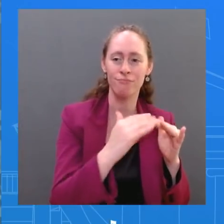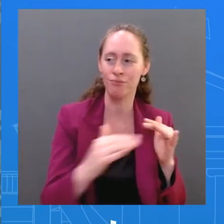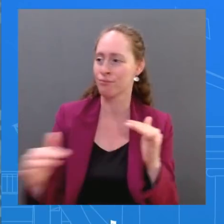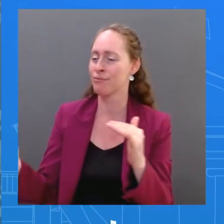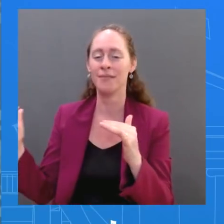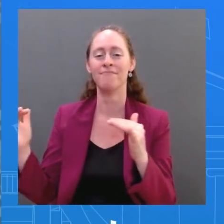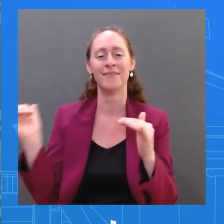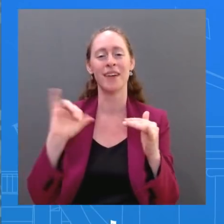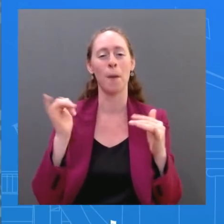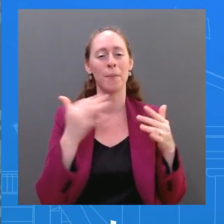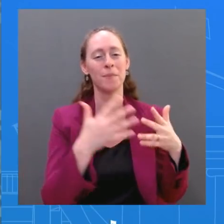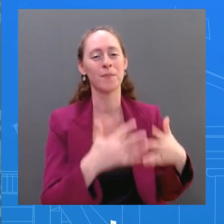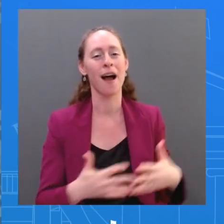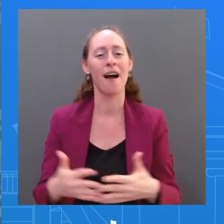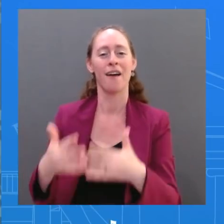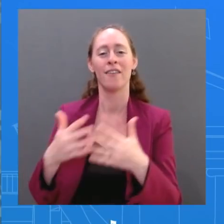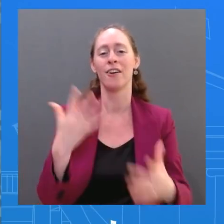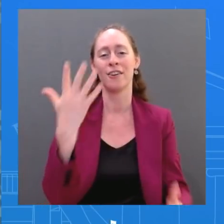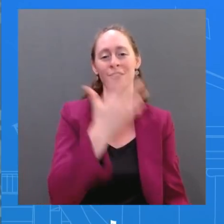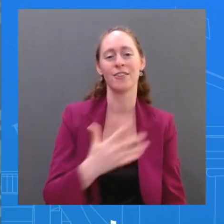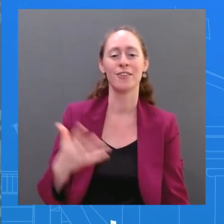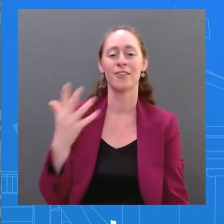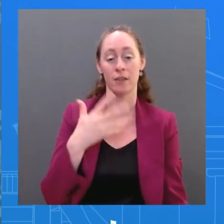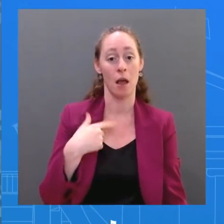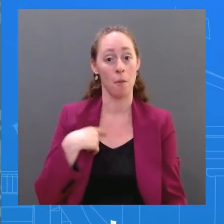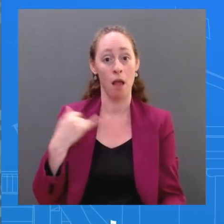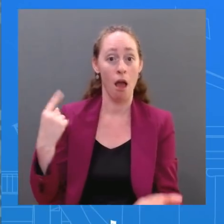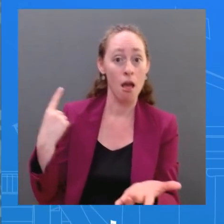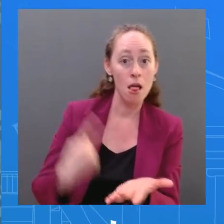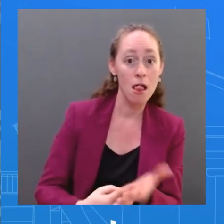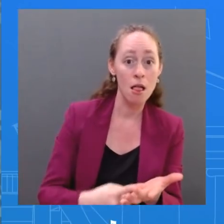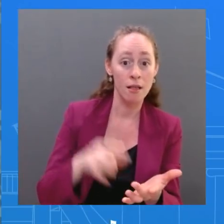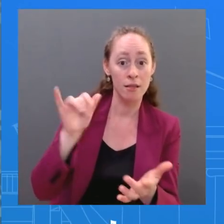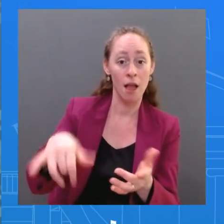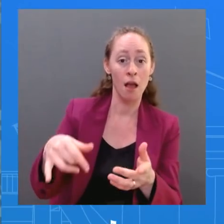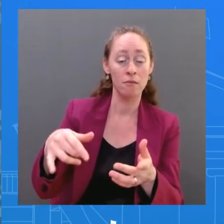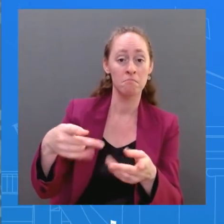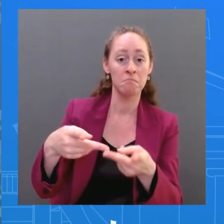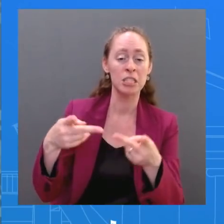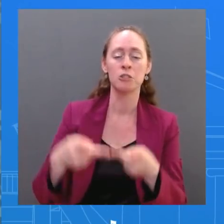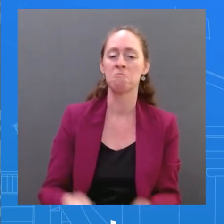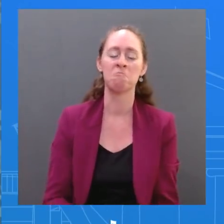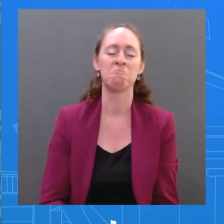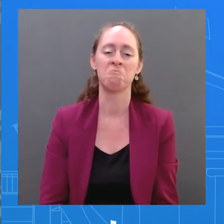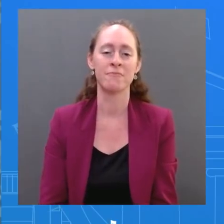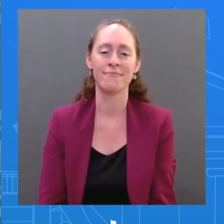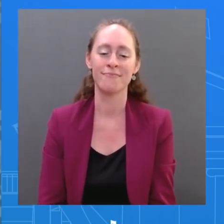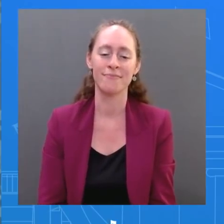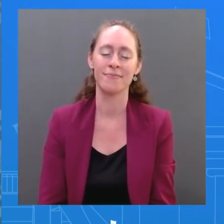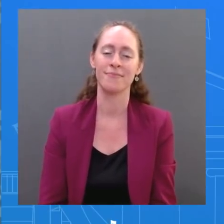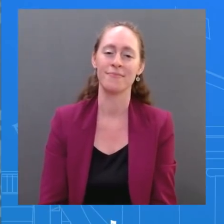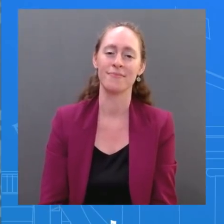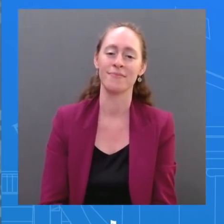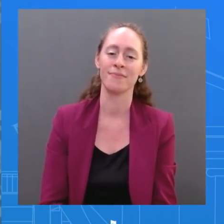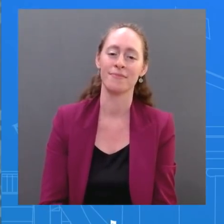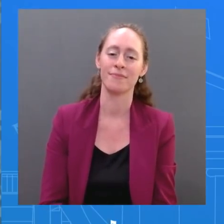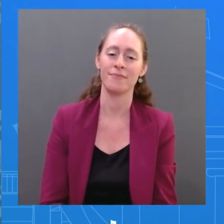I'm not going to speak to an open vacancy. Go ahead. The Press: Great. Thanks, Karine. The Veterans Affairs currently doesn't offer